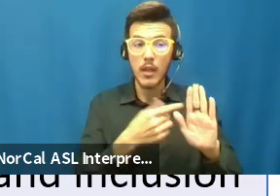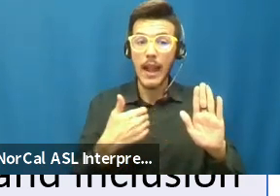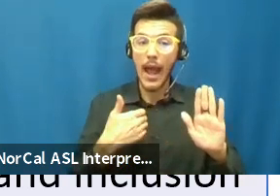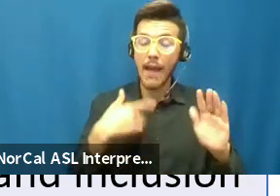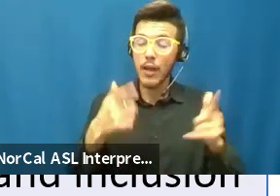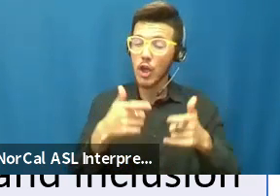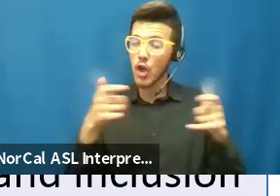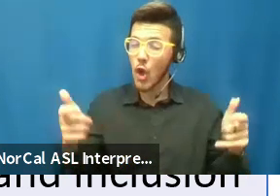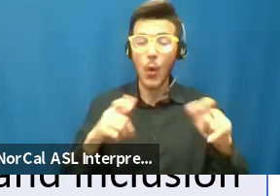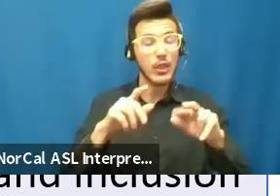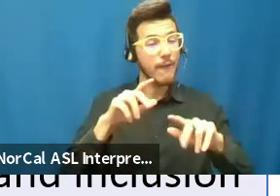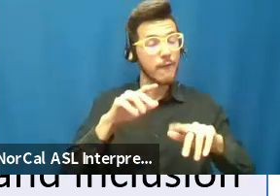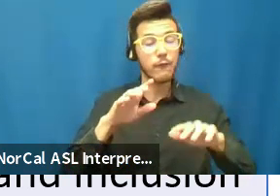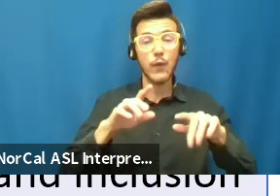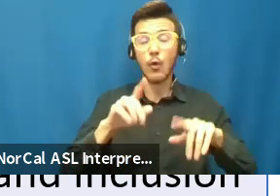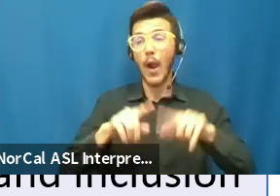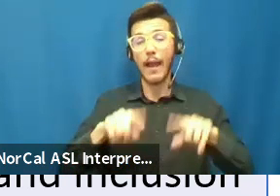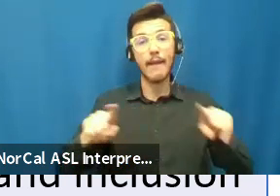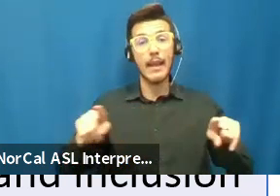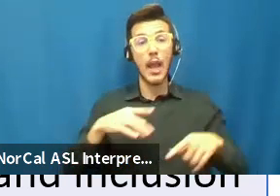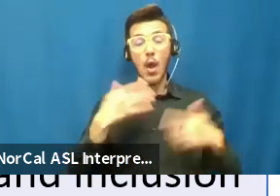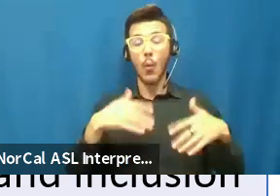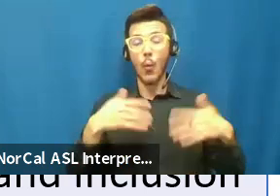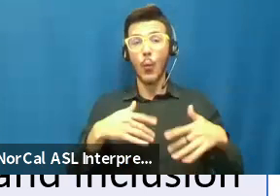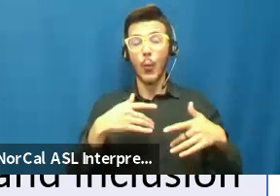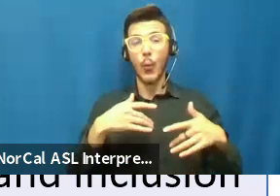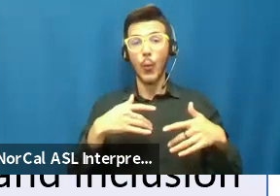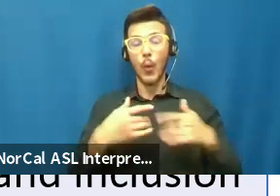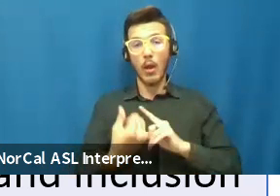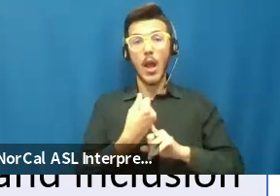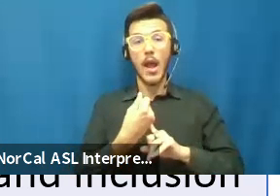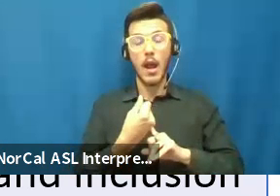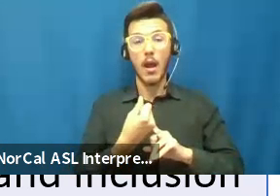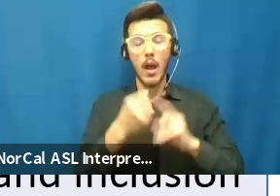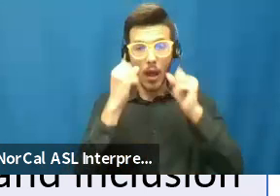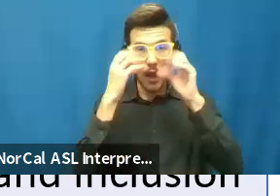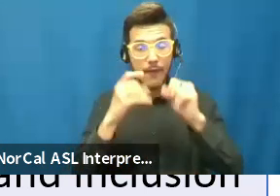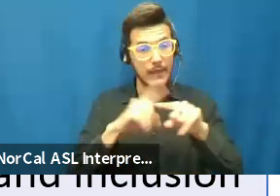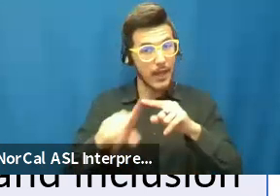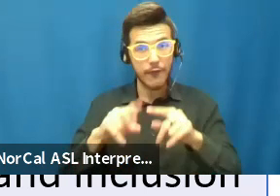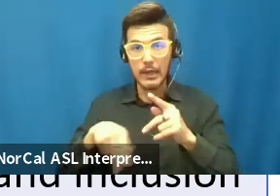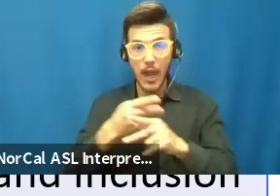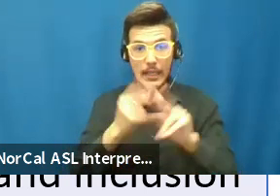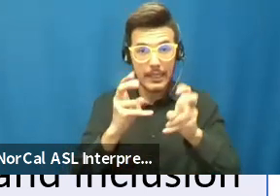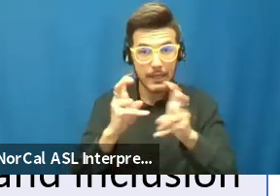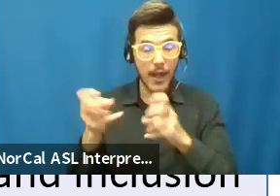And actually surprising to me at the number of different types of titles. As you can see in